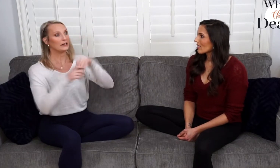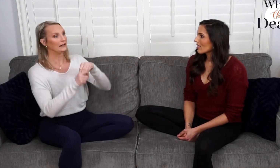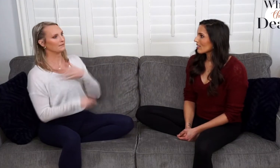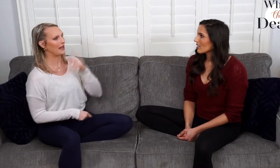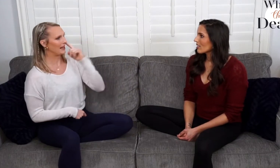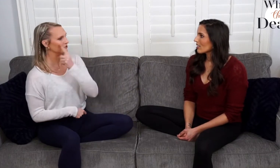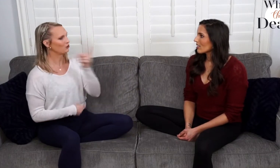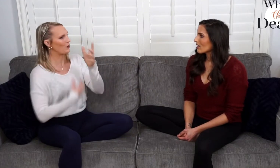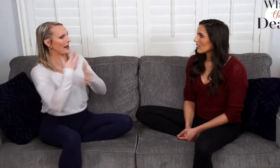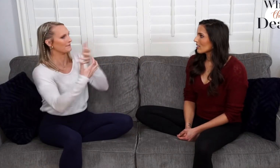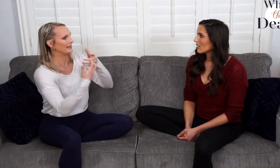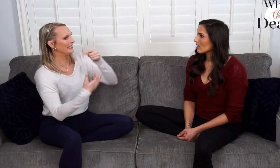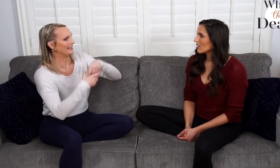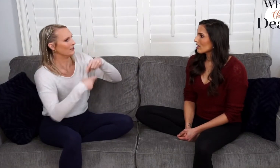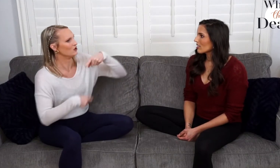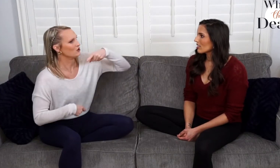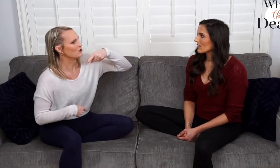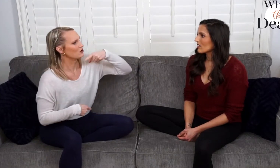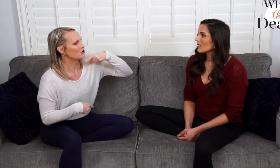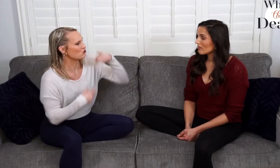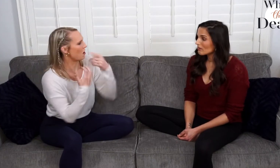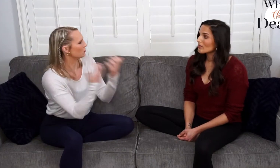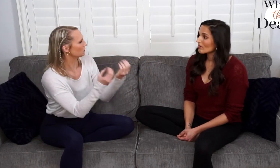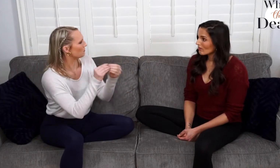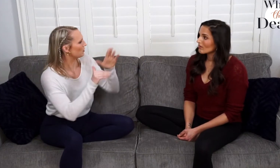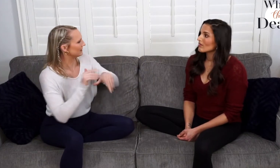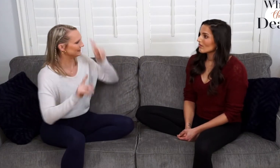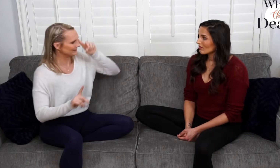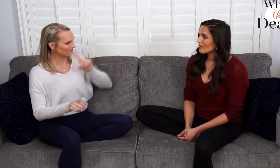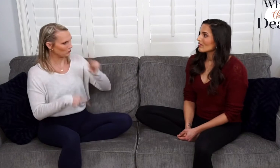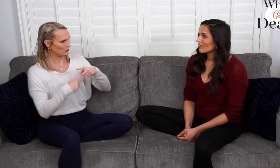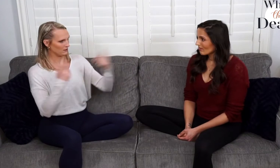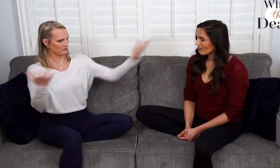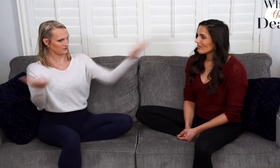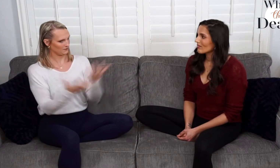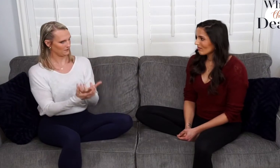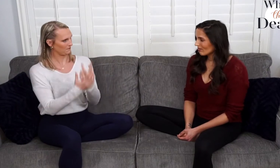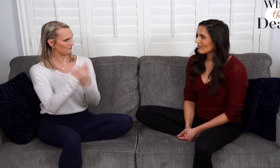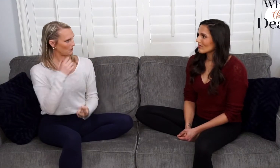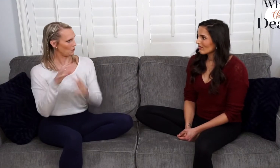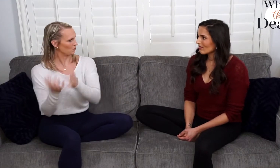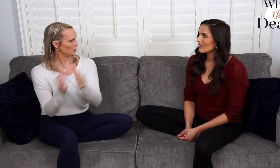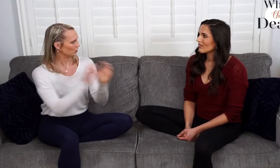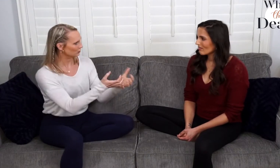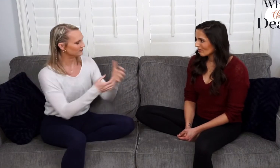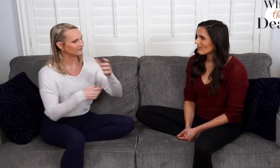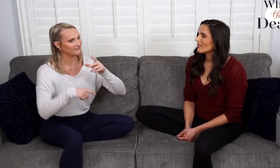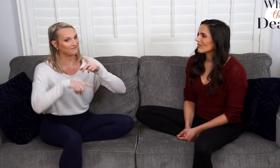and so in my eyes you're accommodating the hearing audience more so than the Deaf audience when both worlds are combined.